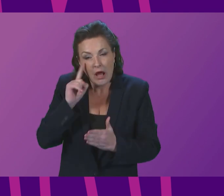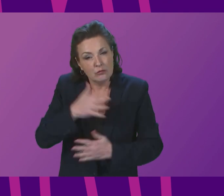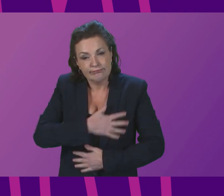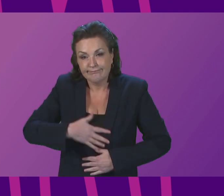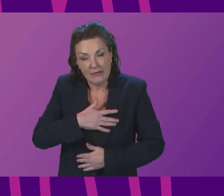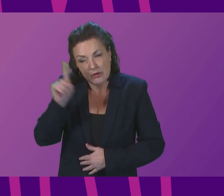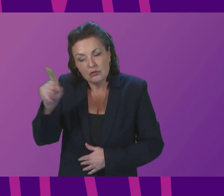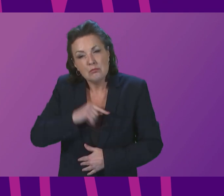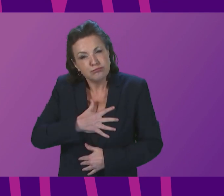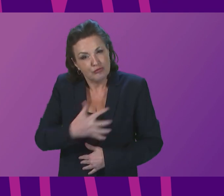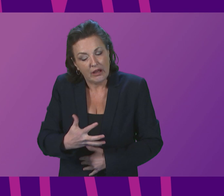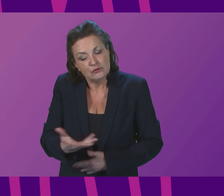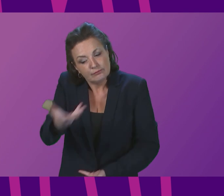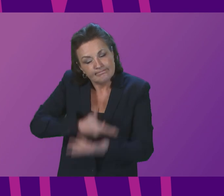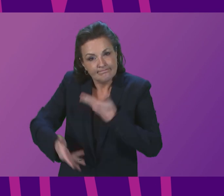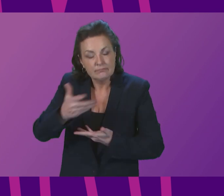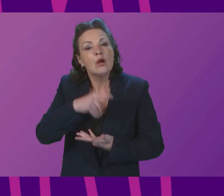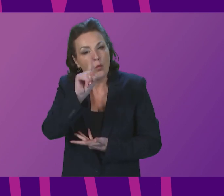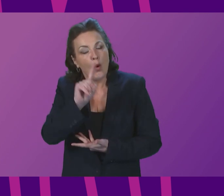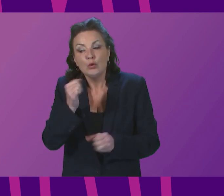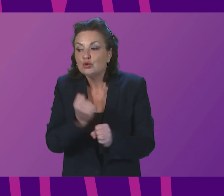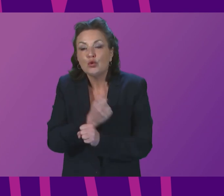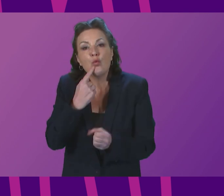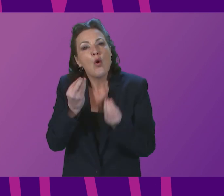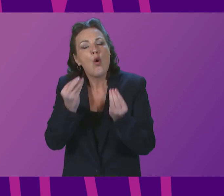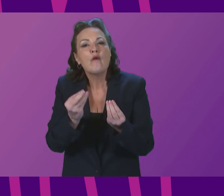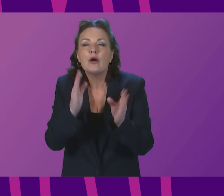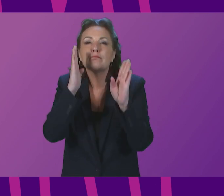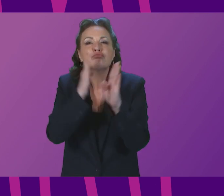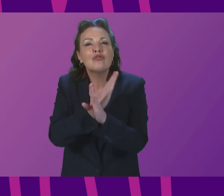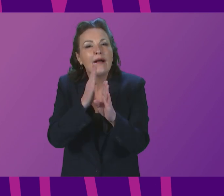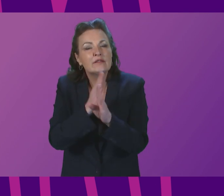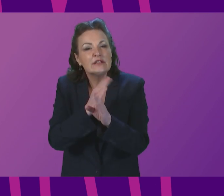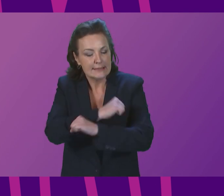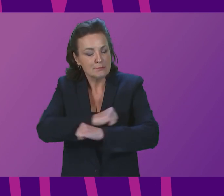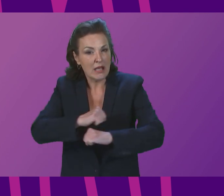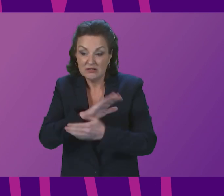We are offering a private space for people to come forward to share experiences in complete confidentiality.